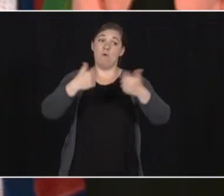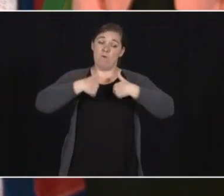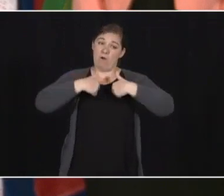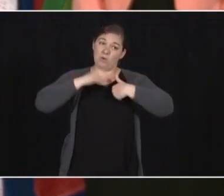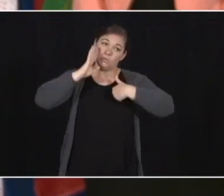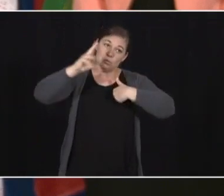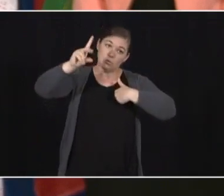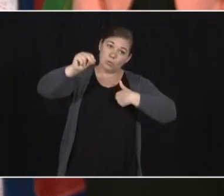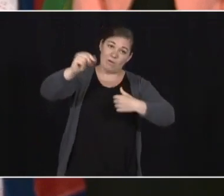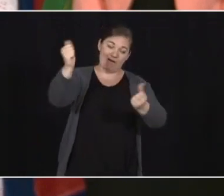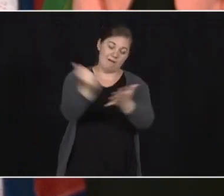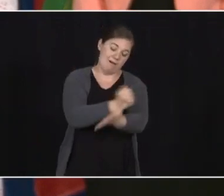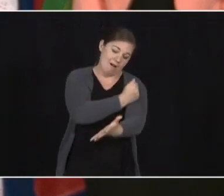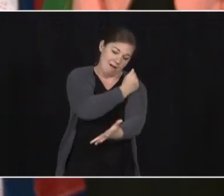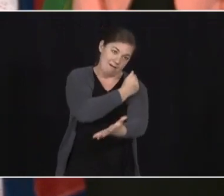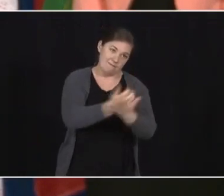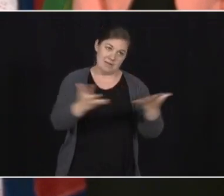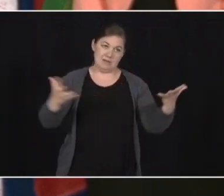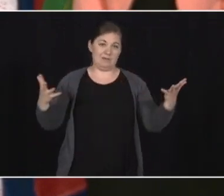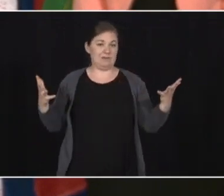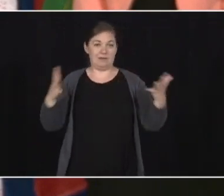that we leave no turn